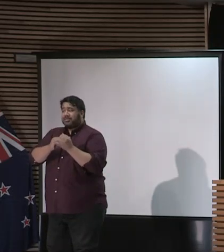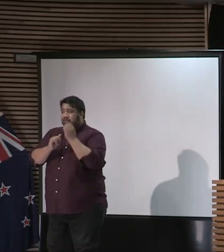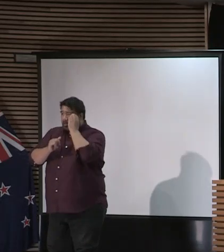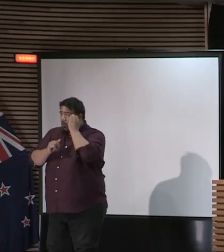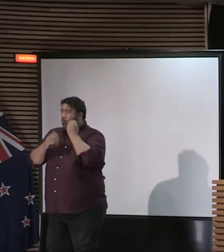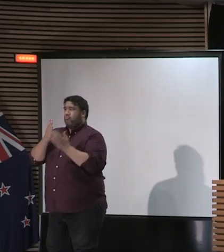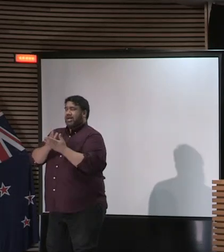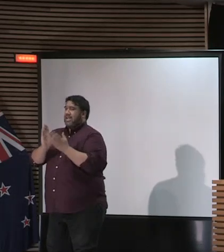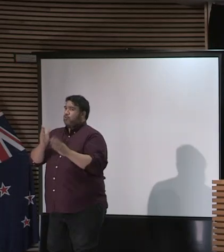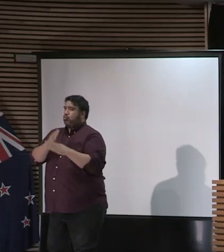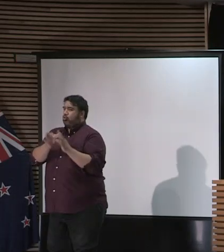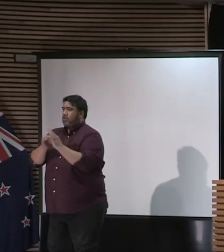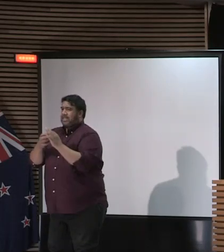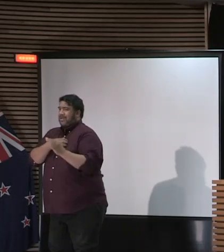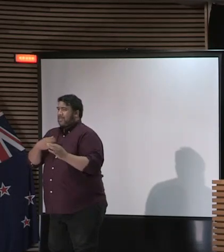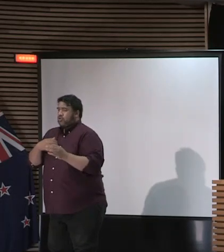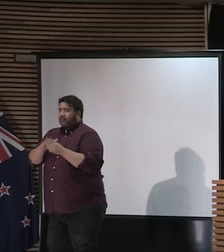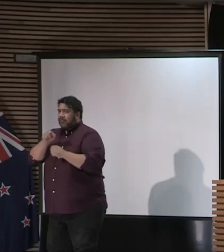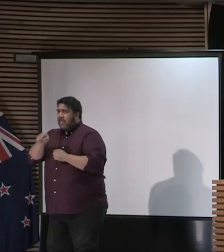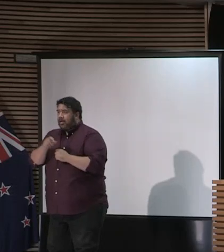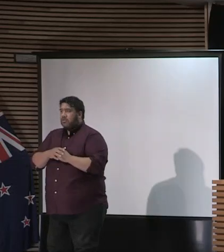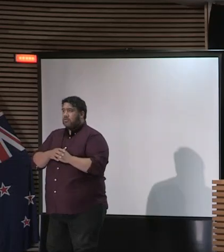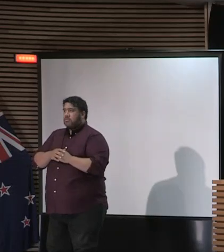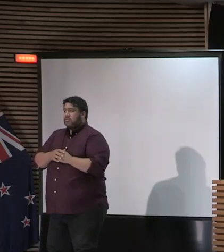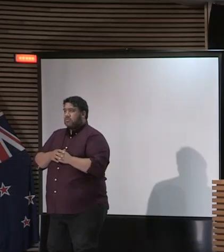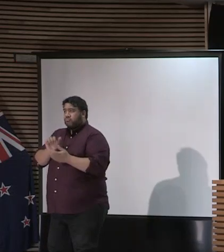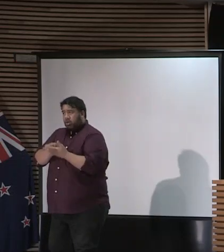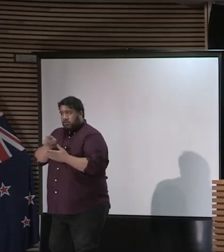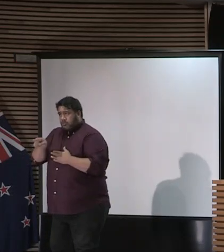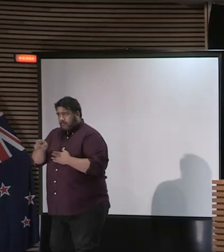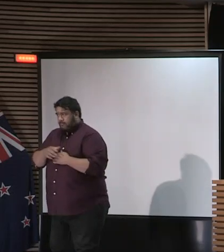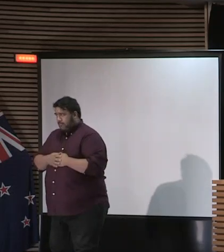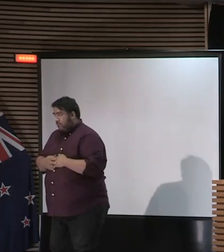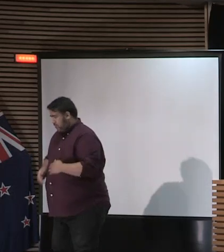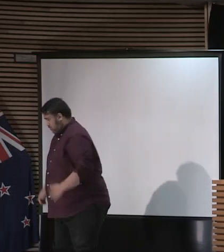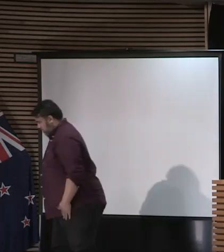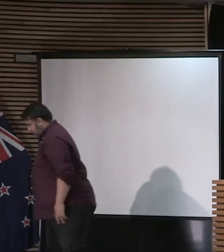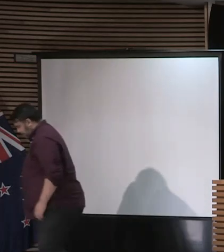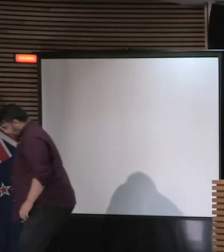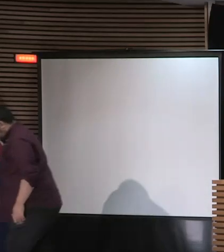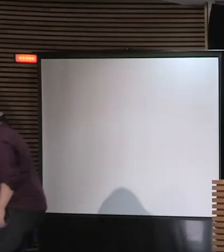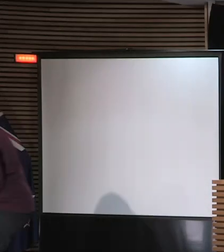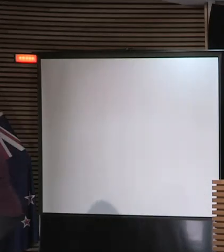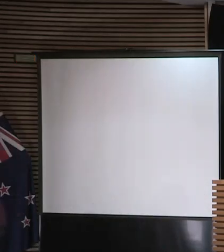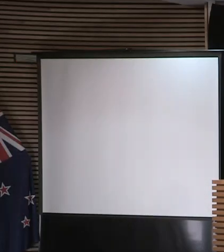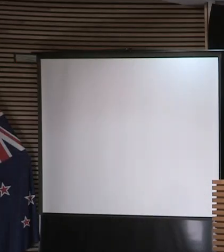ability or willingness to invest in partnerships in infrastructure. Is that the Government's policy? Oh, look,